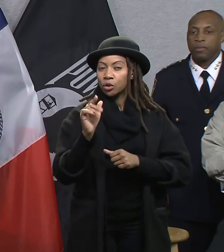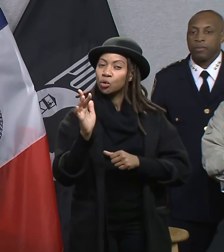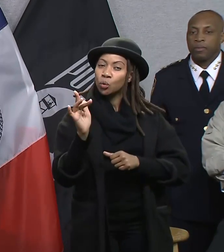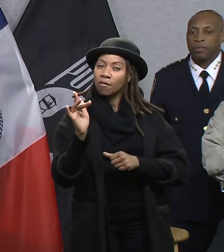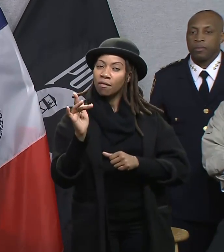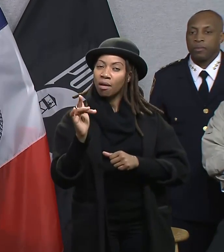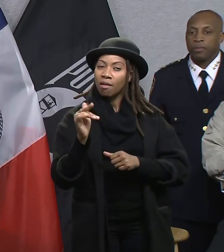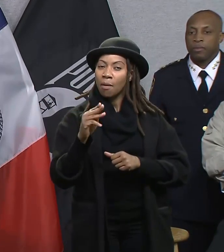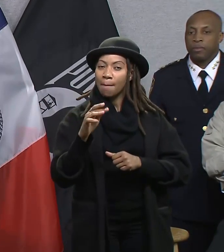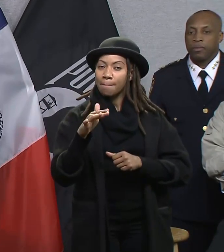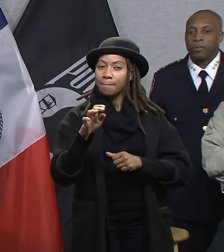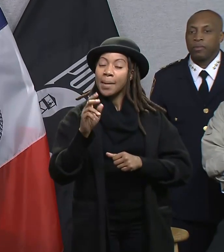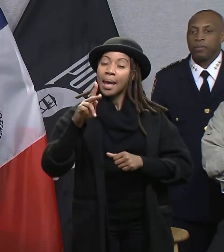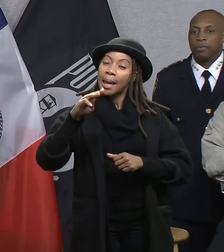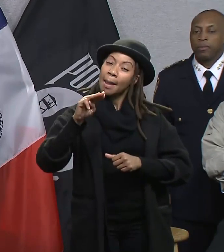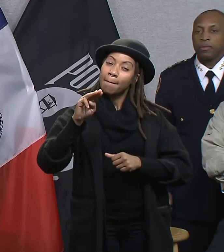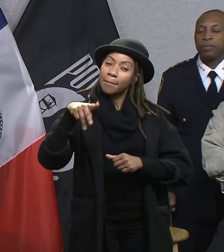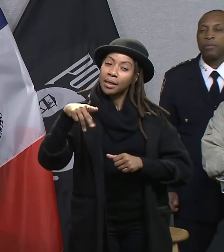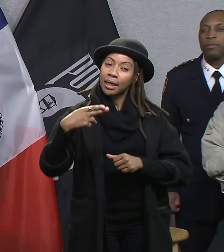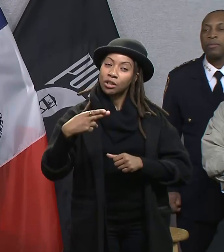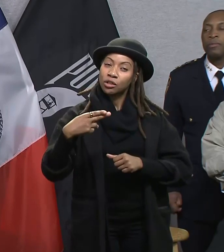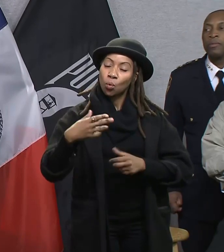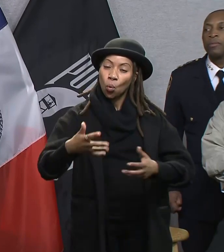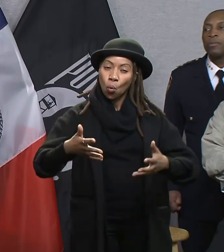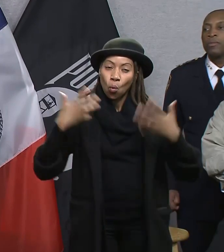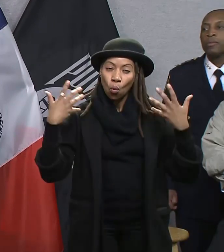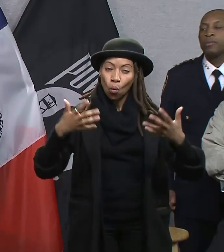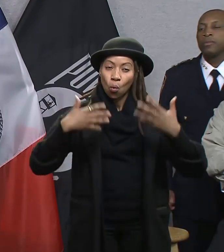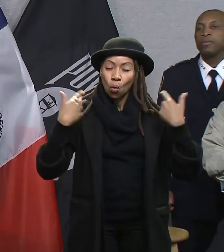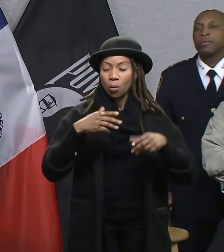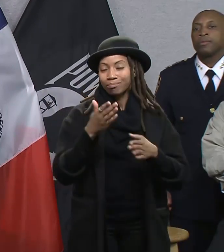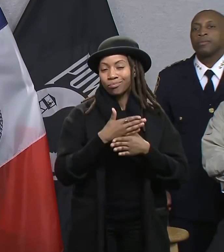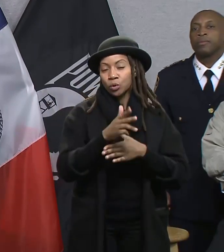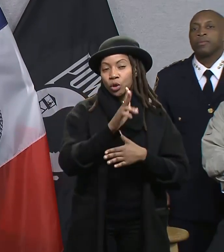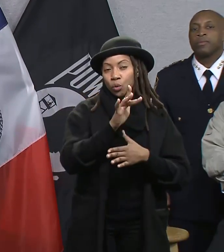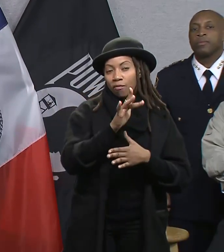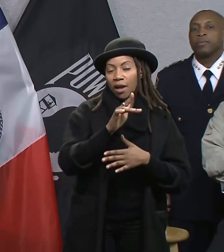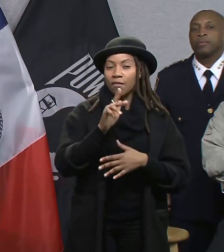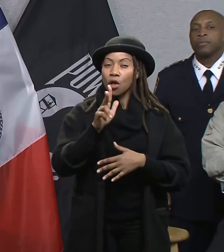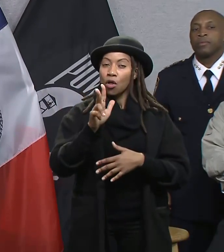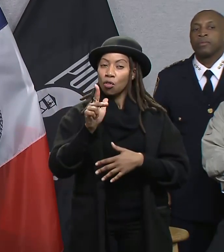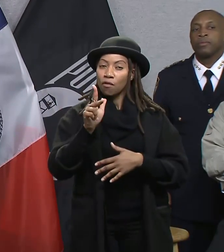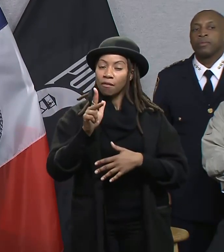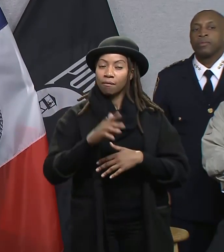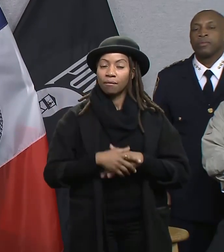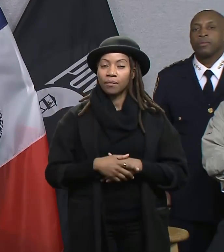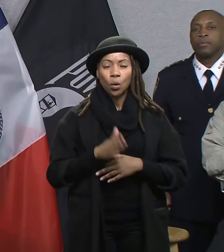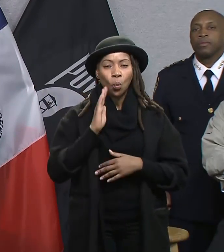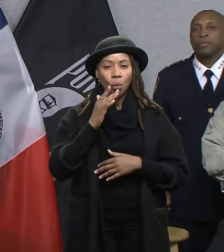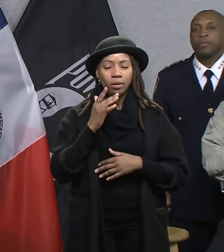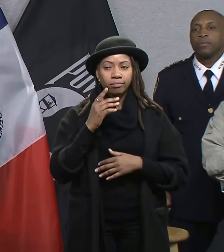LATER ON TODAY THE WDSIN WL IL TASRTT O PICK UP, WE WILL SEEK LIGHTLY SUSTAINED WINDS OF 15-20 MPH